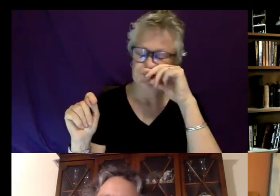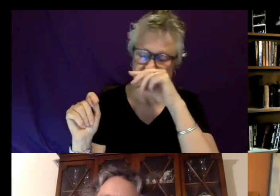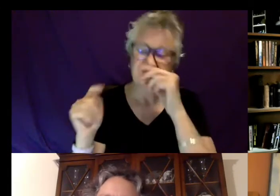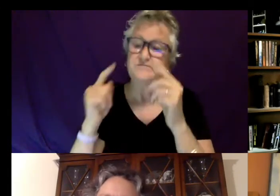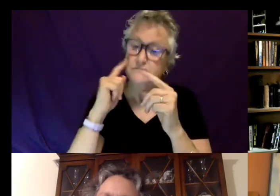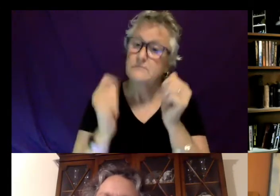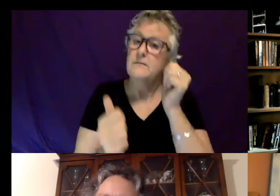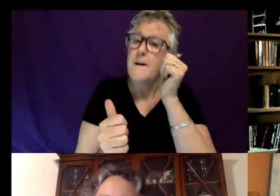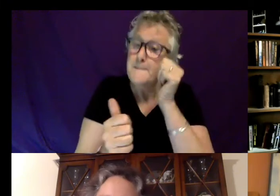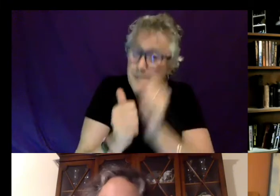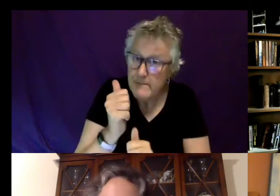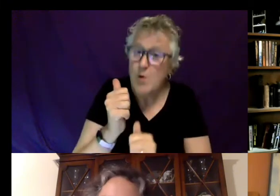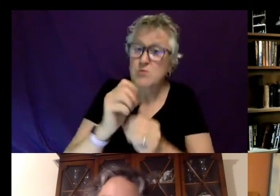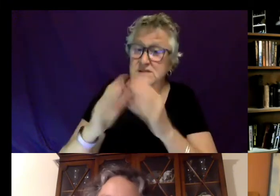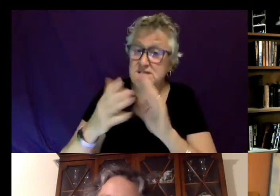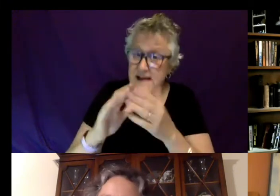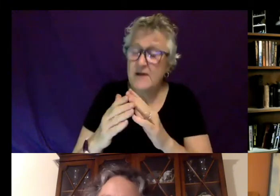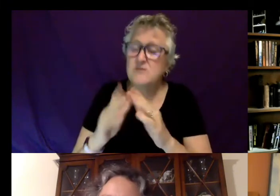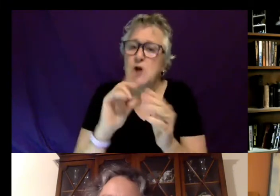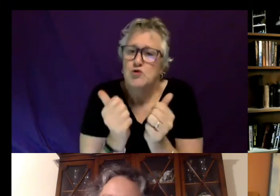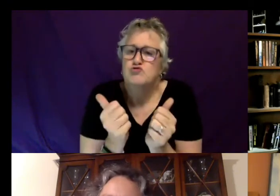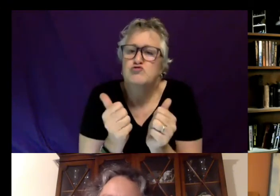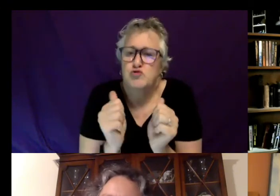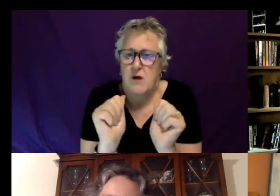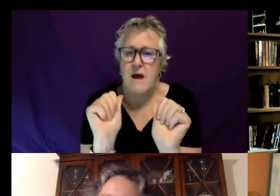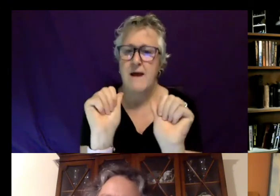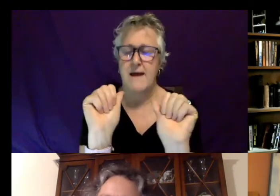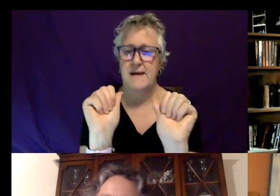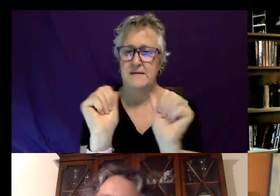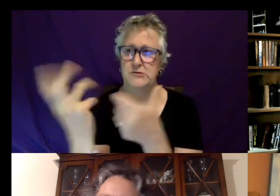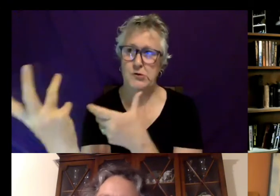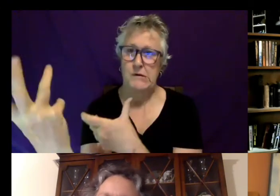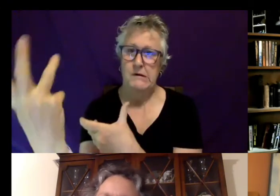doing in Dracut, trying to get some art into the into the town, to bring